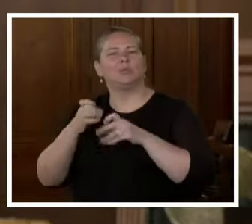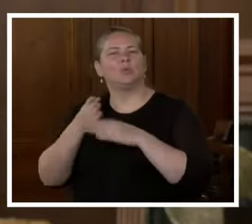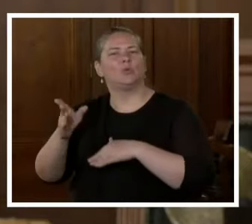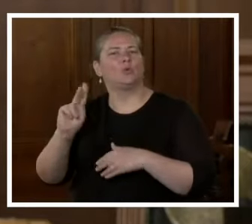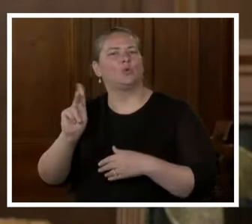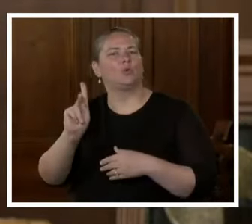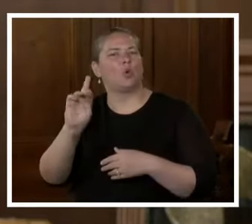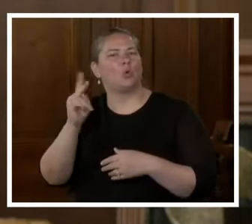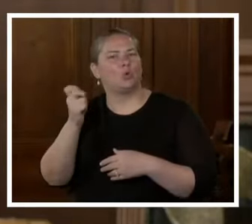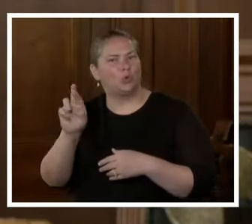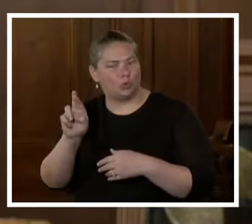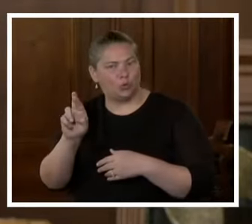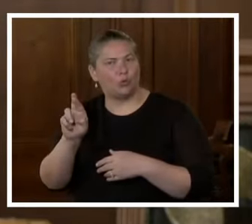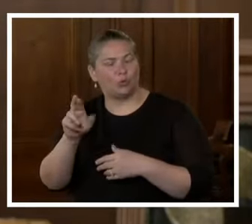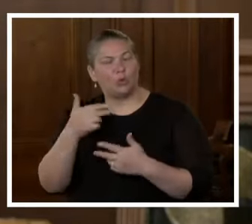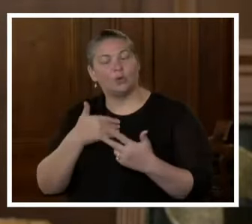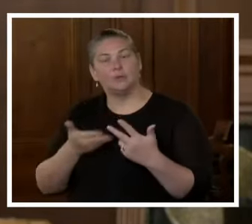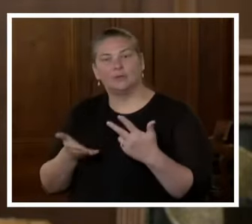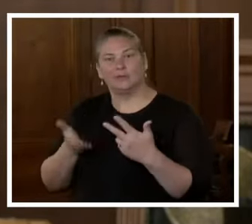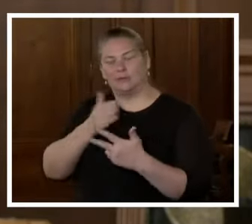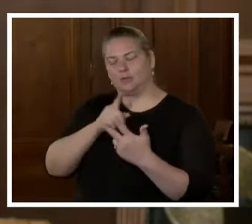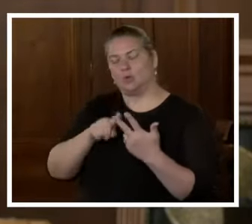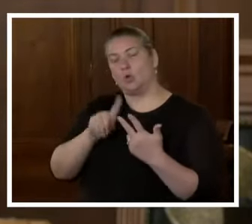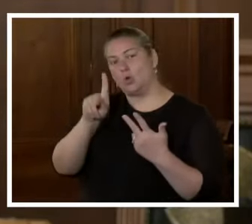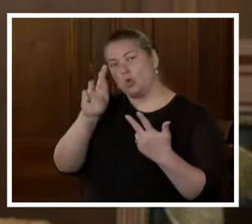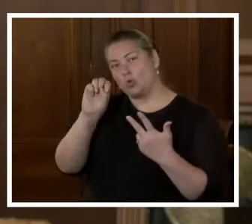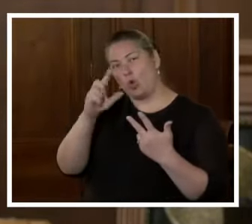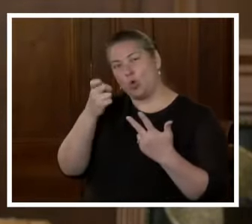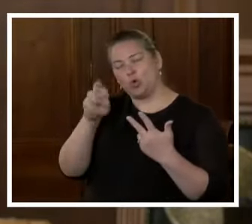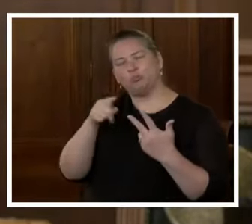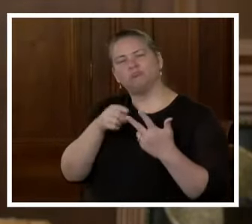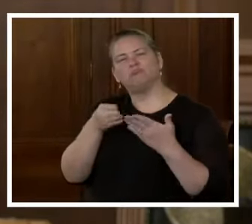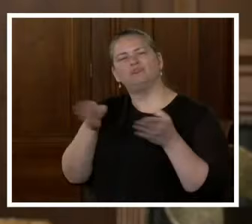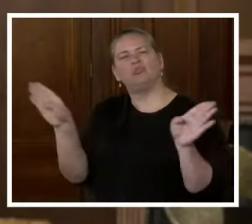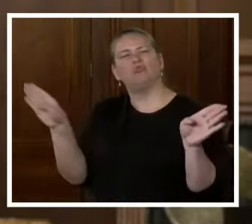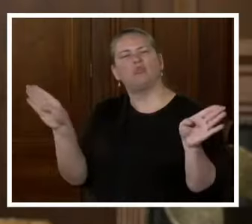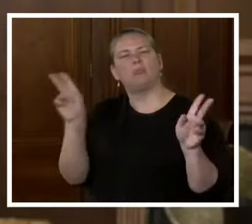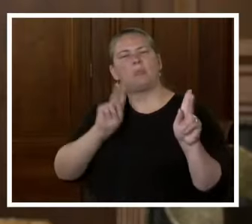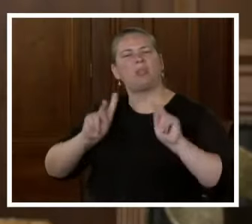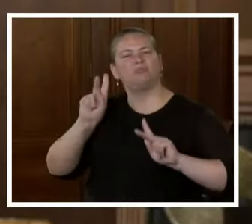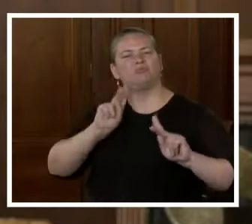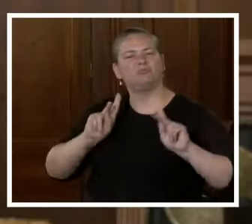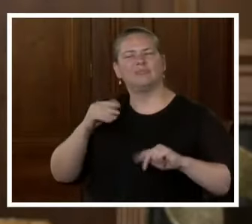LAST SEVEN DAYS HAS RANGED